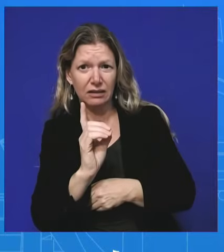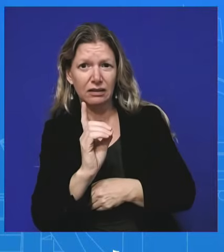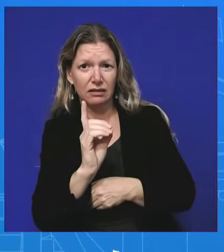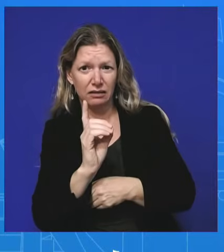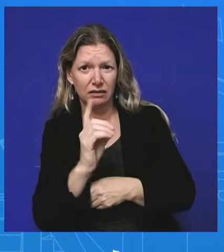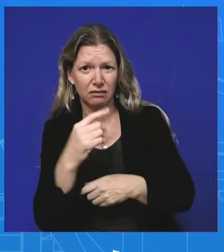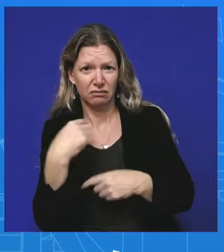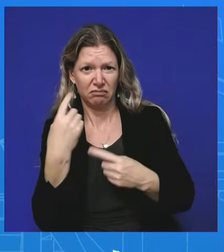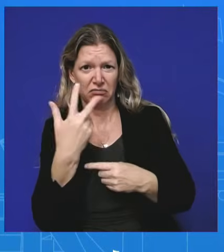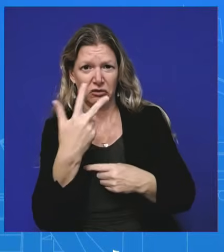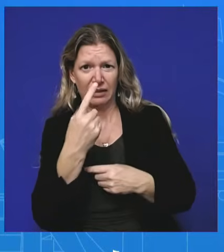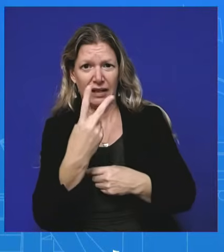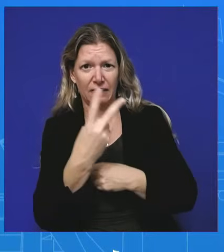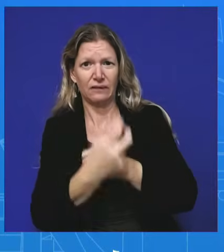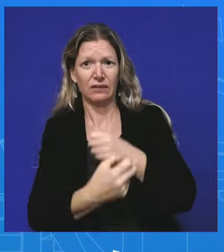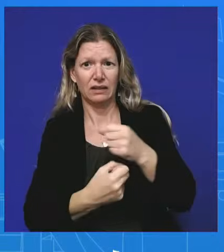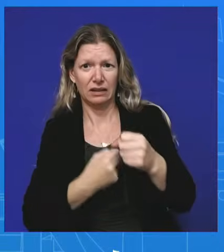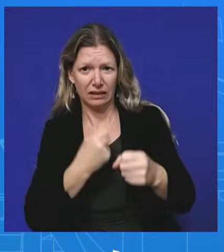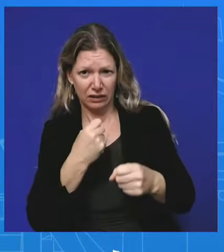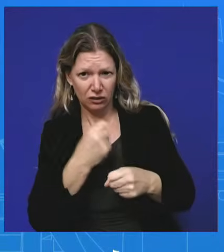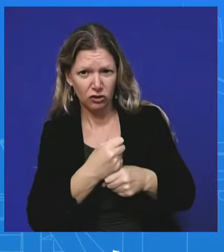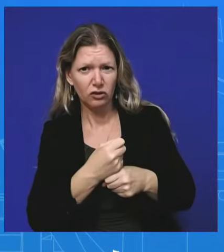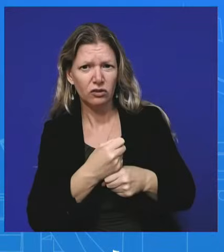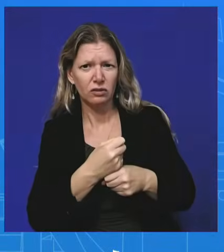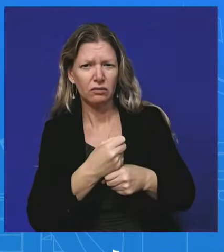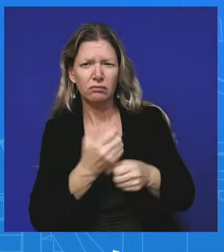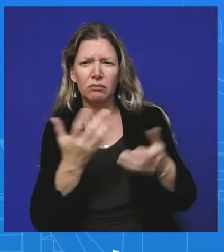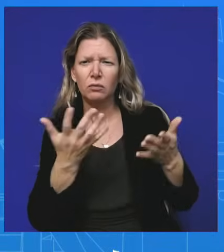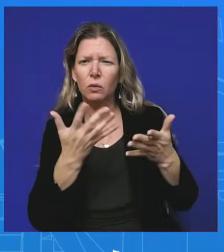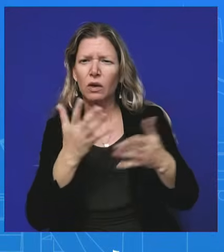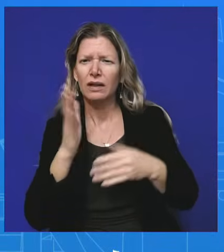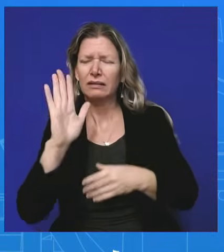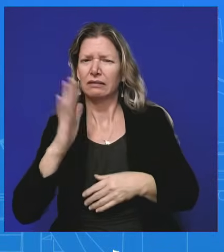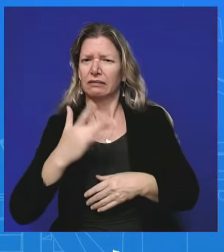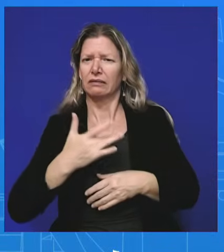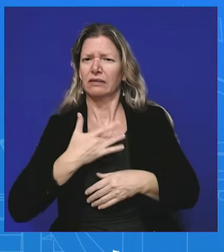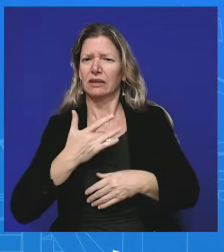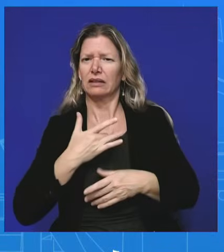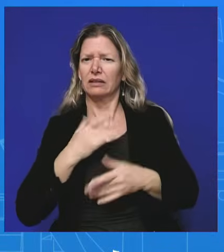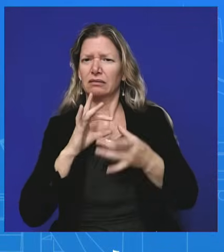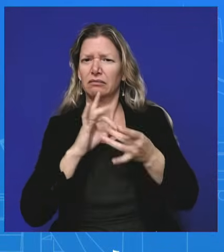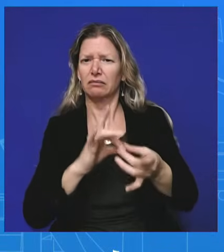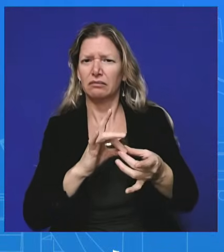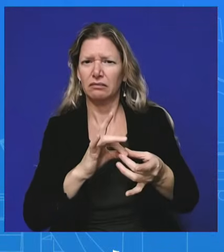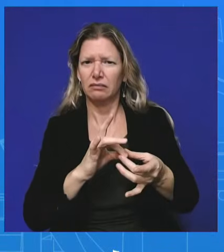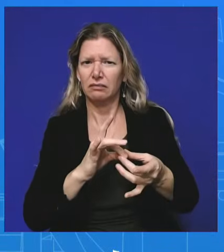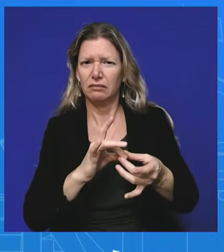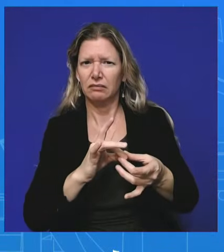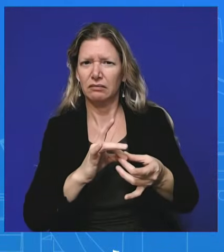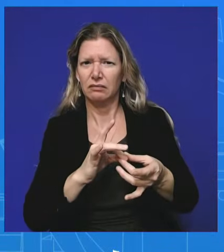to elect 545 member of parliament from thousands of candidates registered political parties.